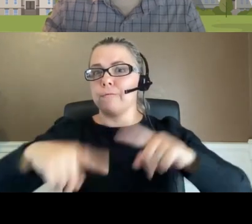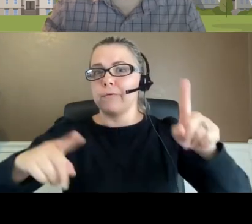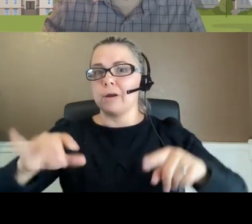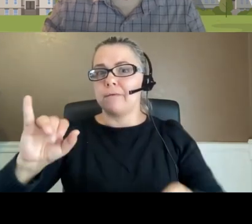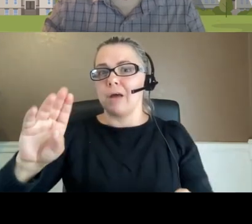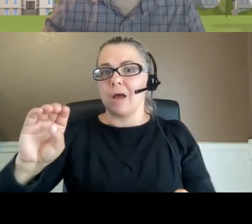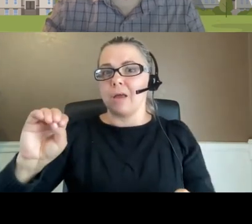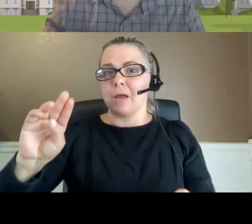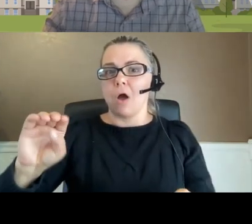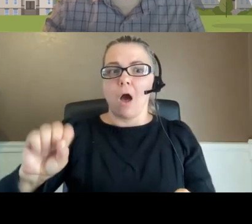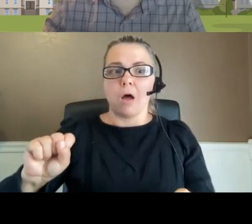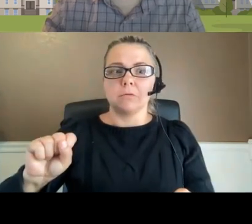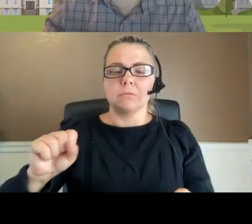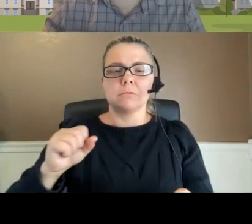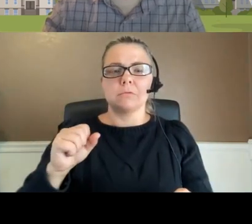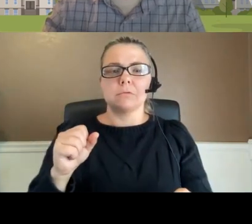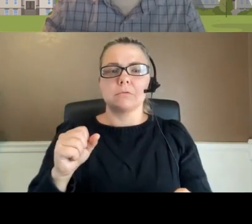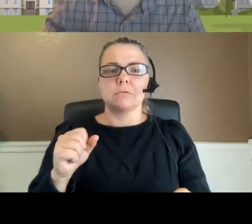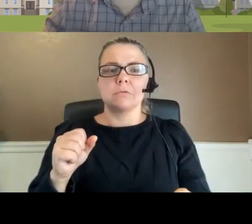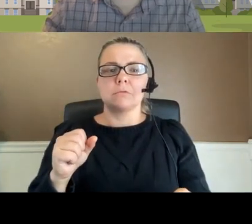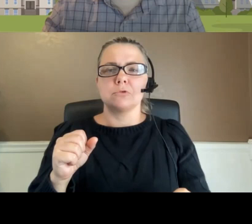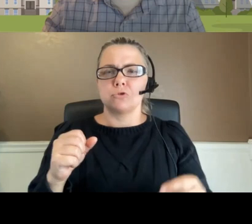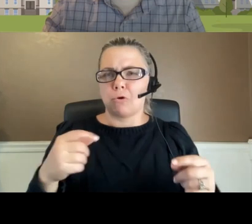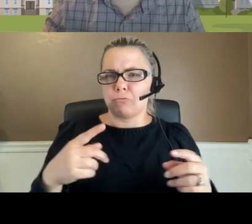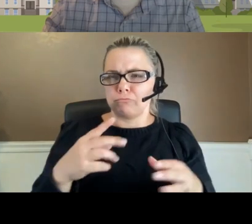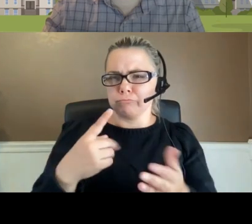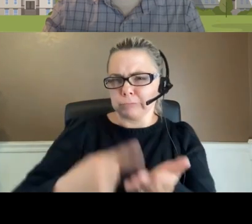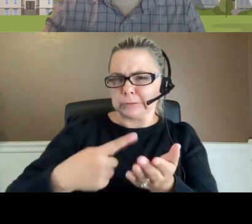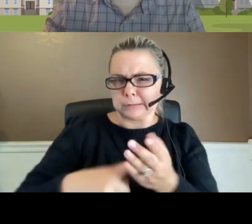I'm not really looking at contrast right now, we'll talk about that in a little bit, so I could